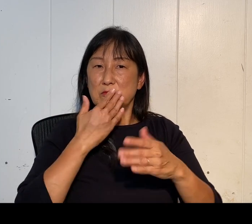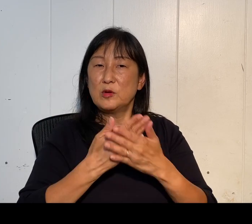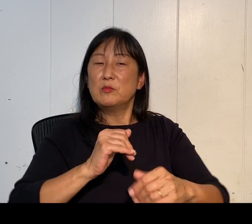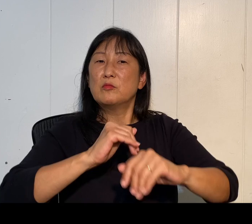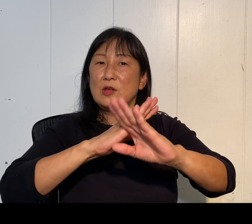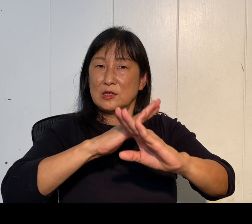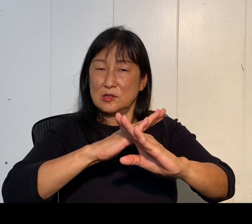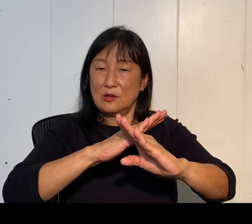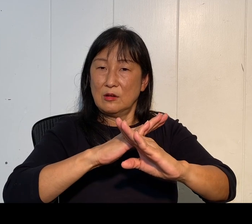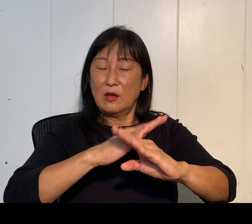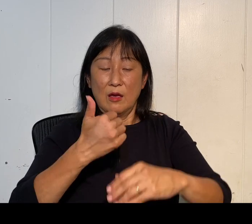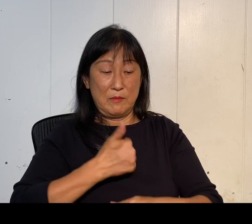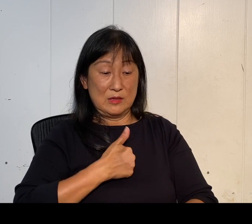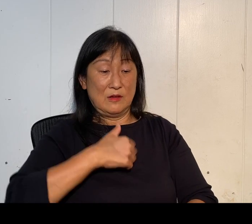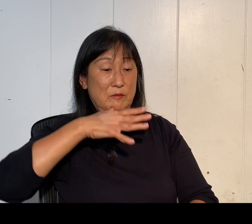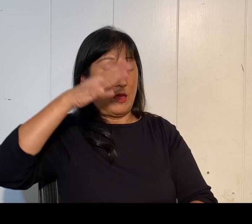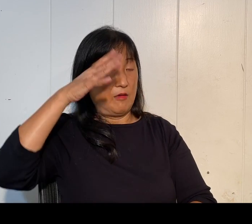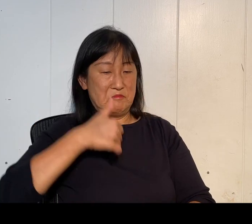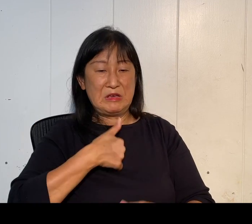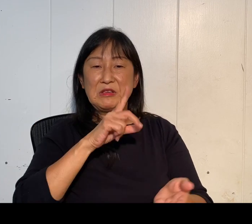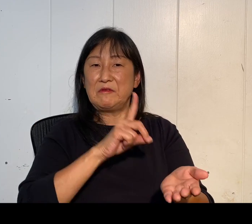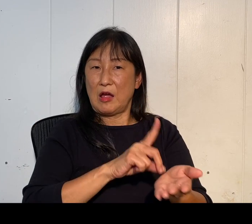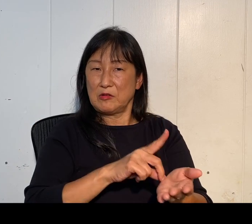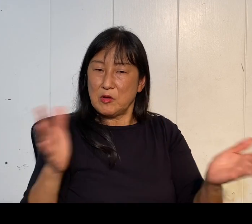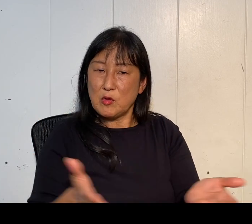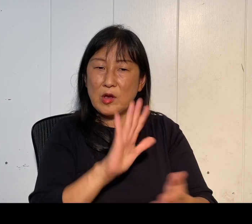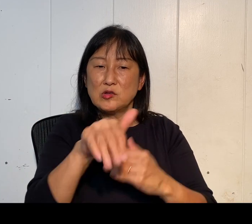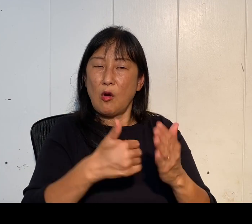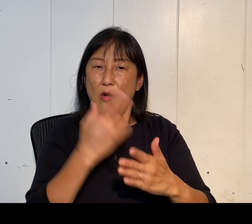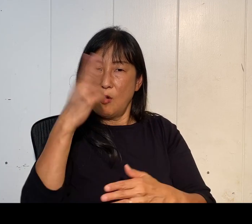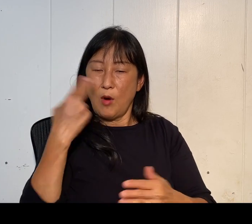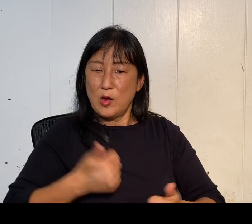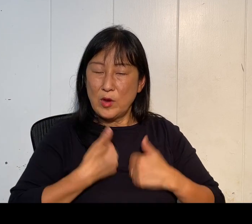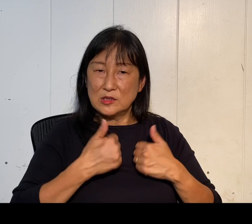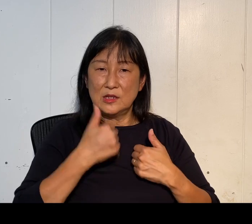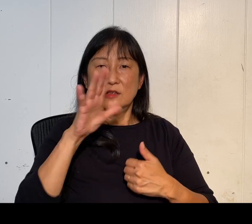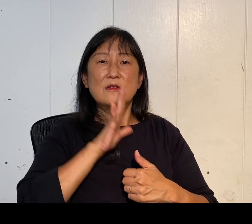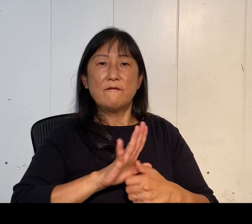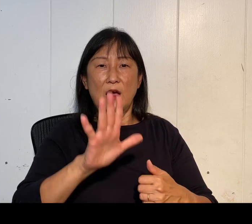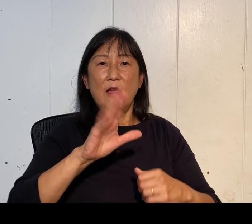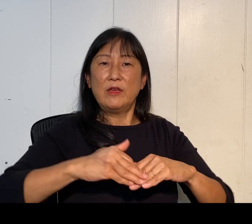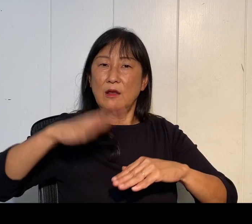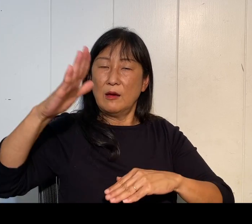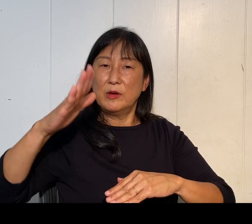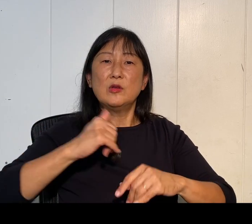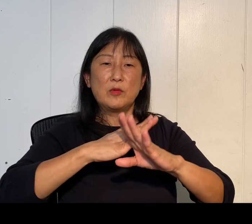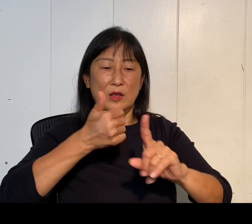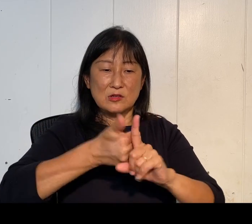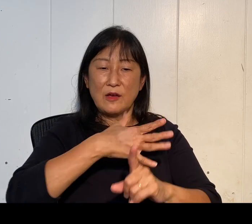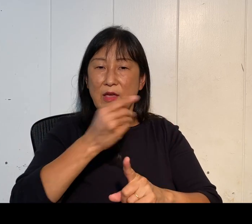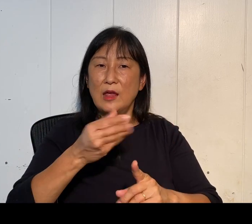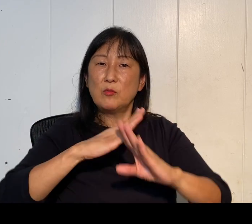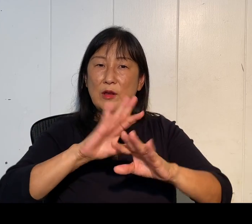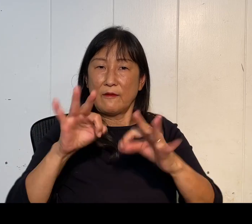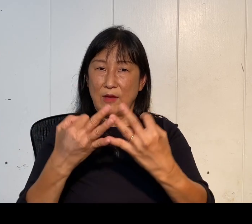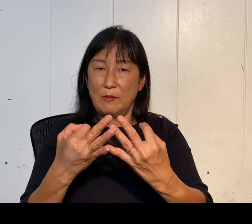parent and doctor, I strongly encourage all Hawaiʻi residents five and older to protect themselves and their families through vaccination